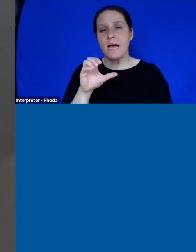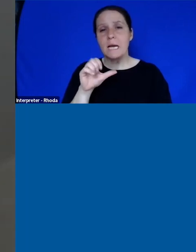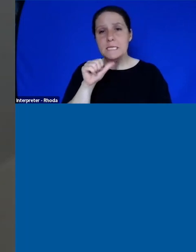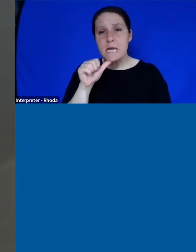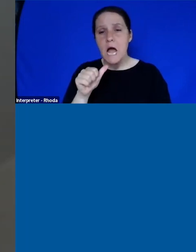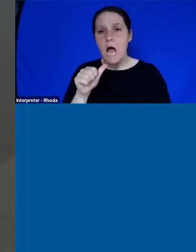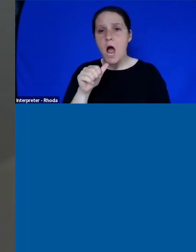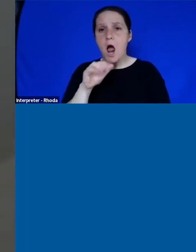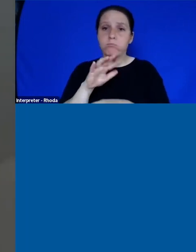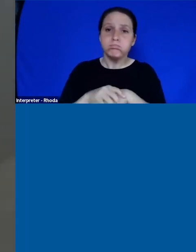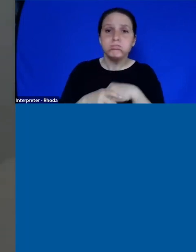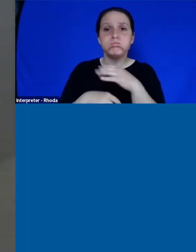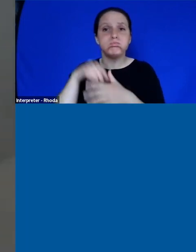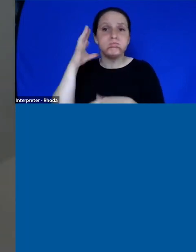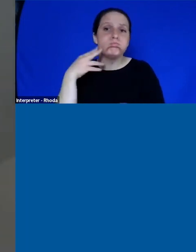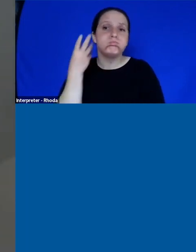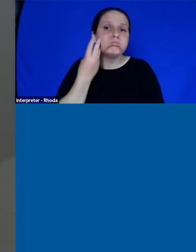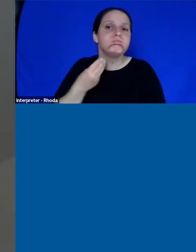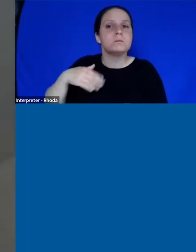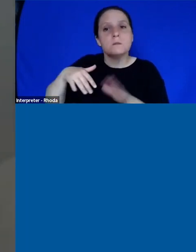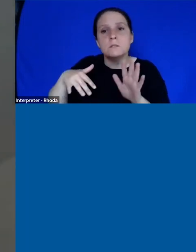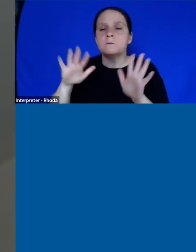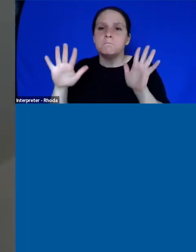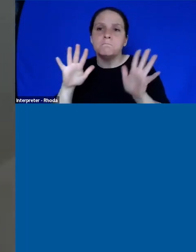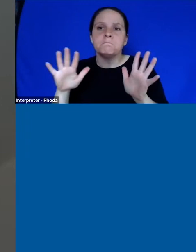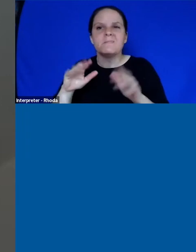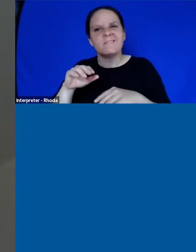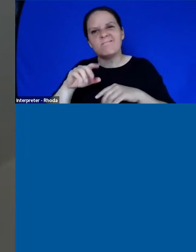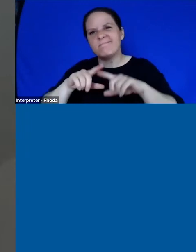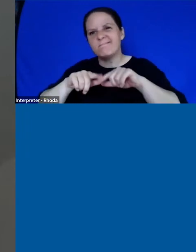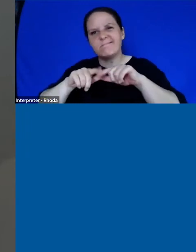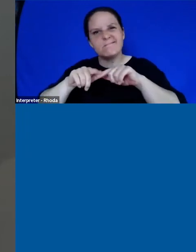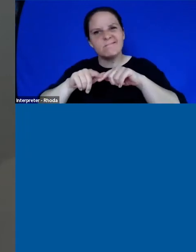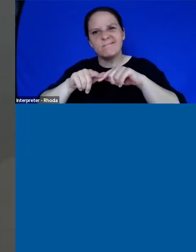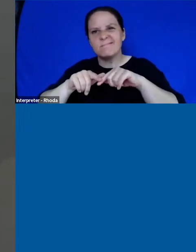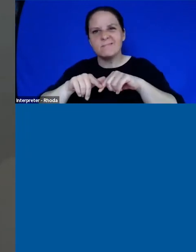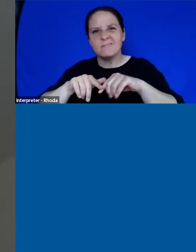Depending on what the tools you have to use are, and what you're interacting with, the screen reader might vary and might differ.